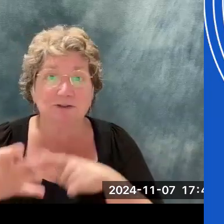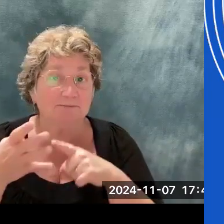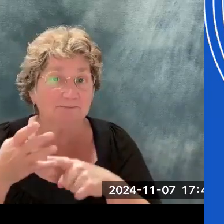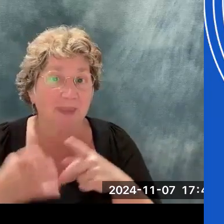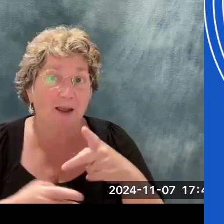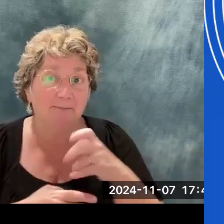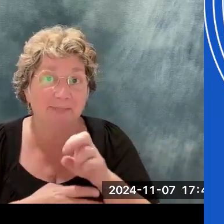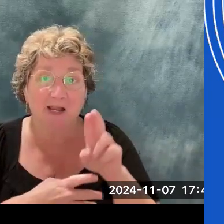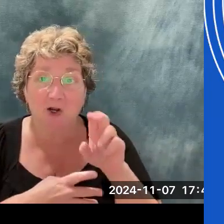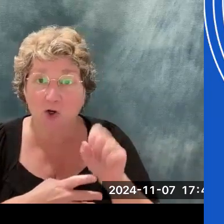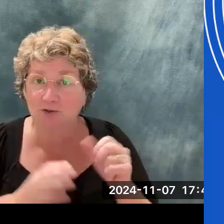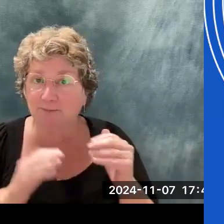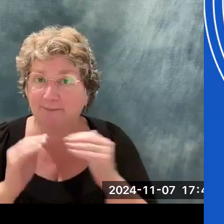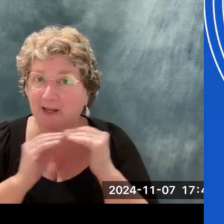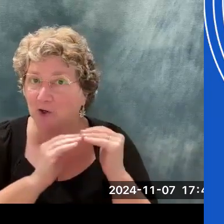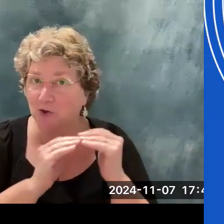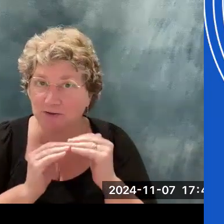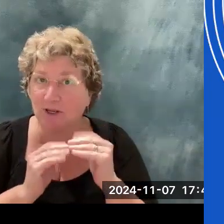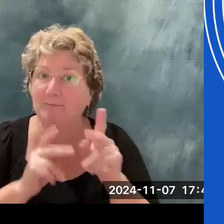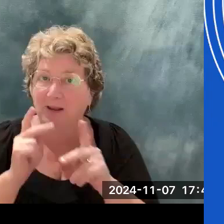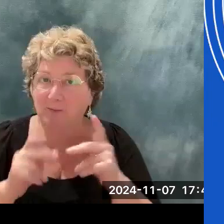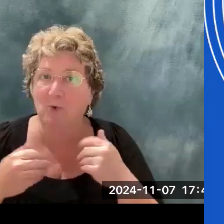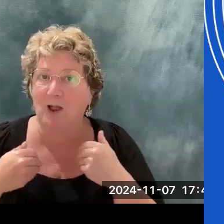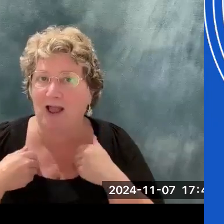experience that are part of their team as well.